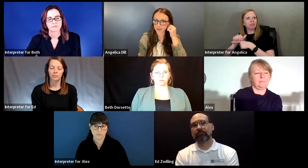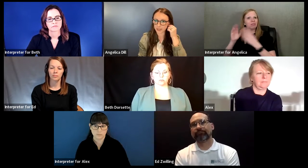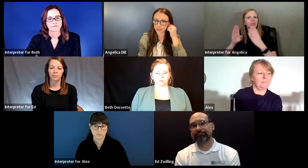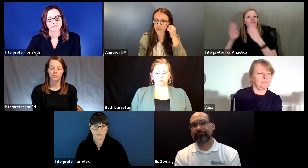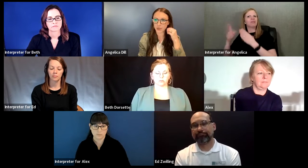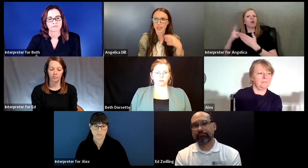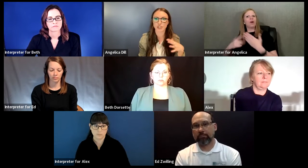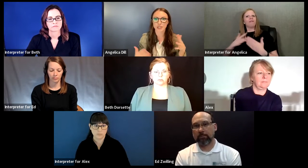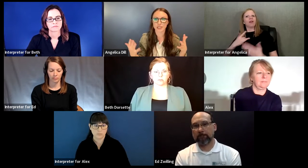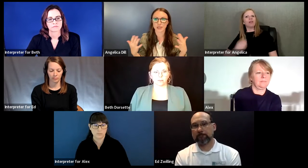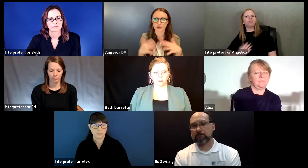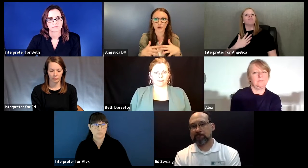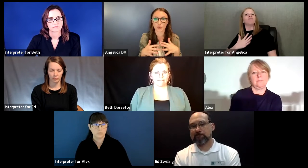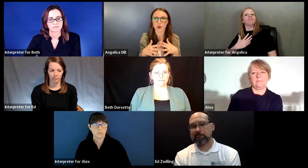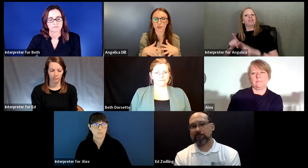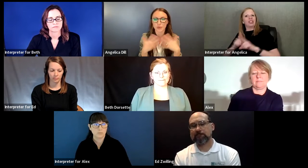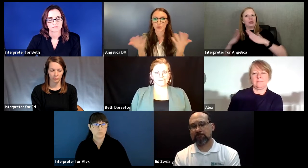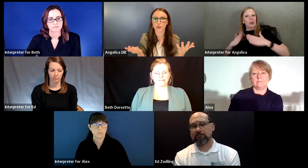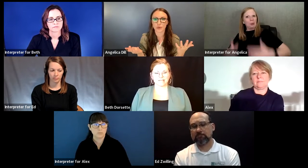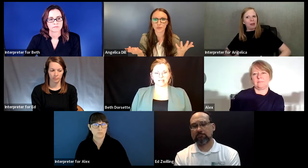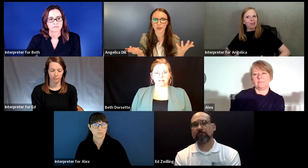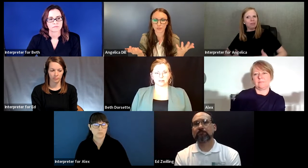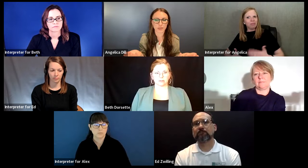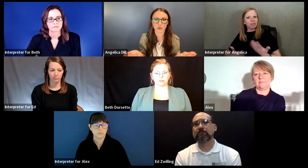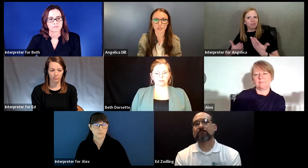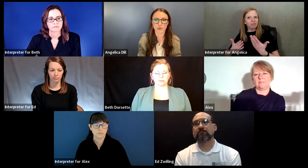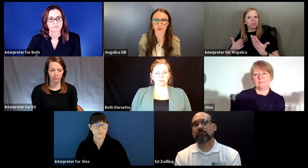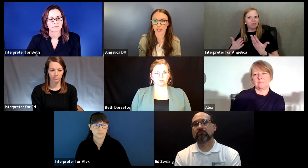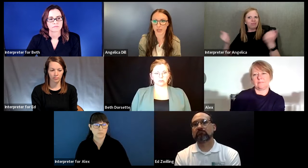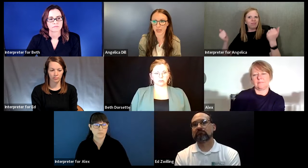And communication is interwoven through everything that we do every day.